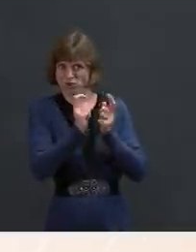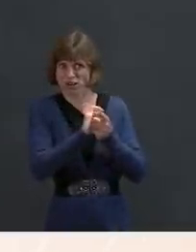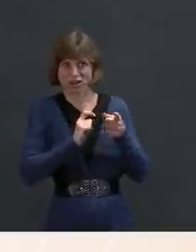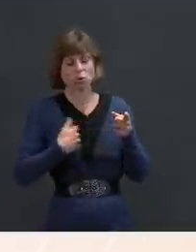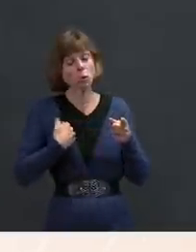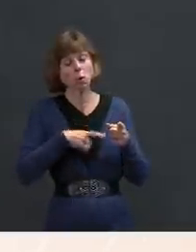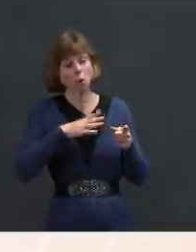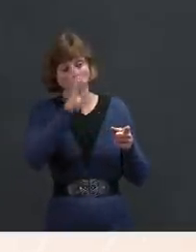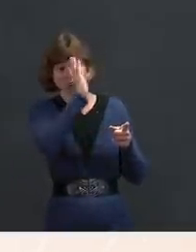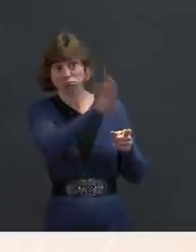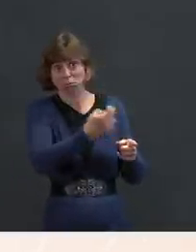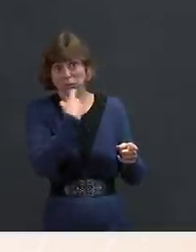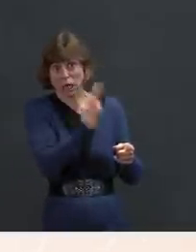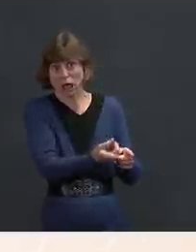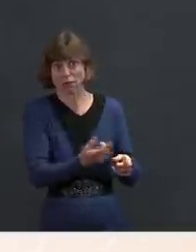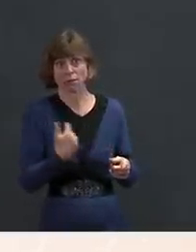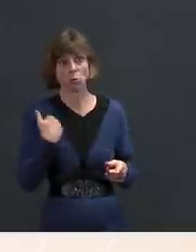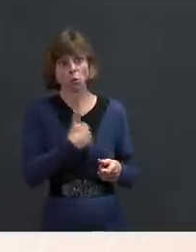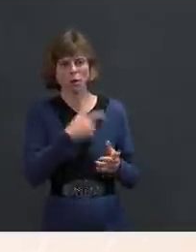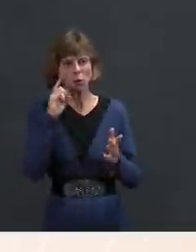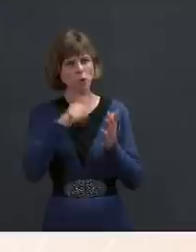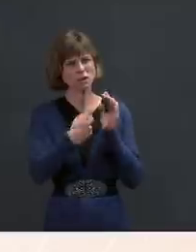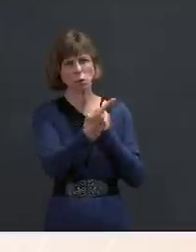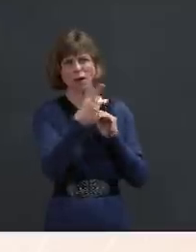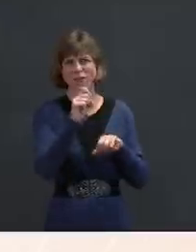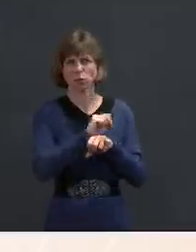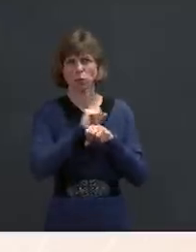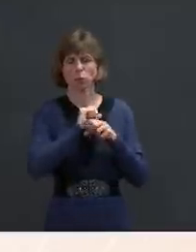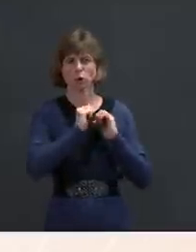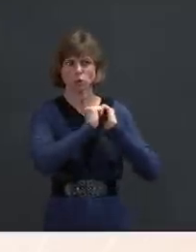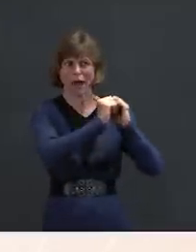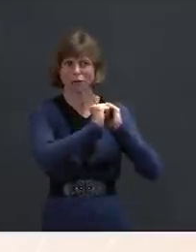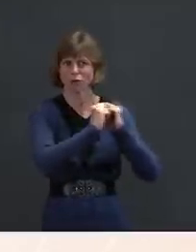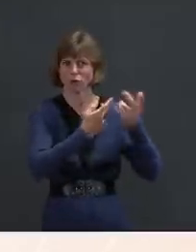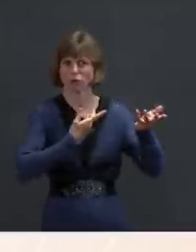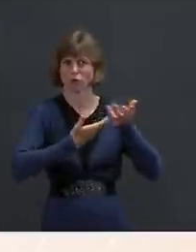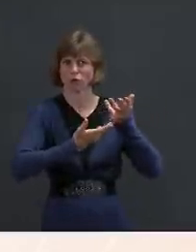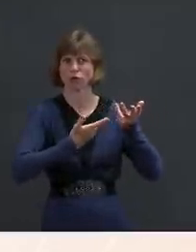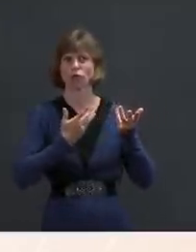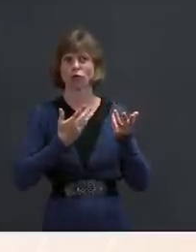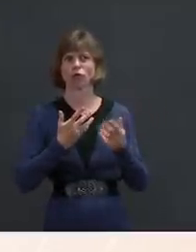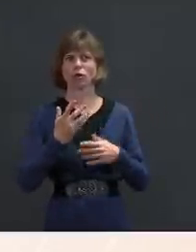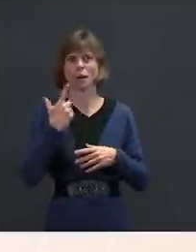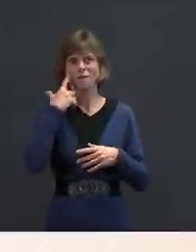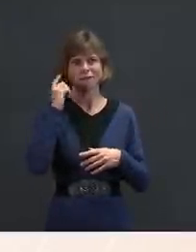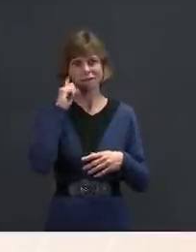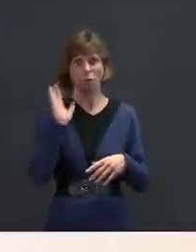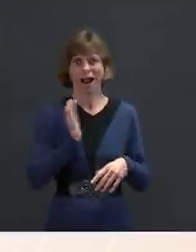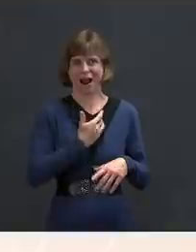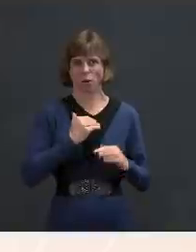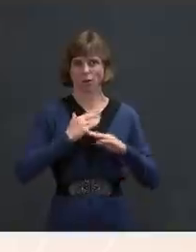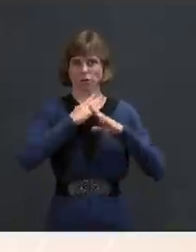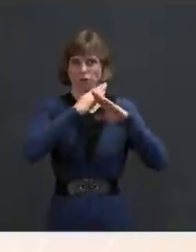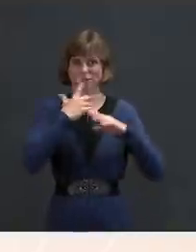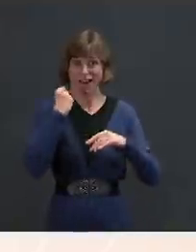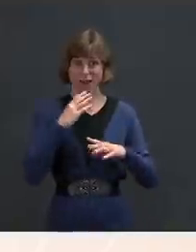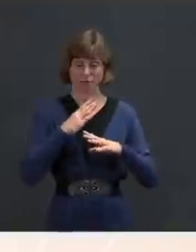we need to continue to work together on because they're in the interest of the United States and our own security. The Press: And you mentioned the, historically, not sanctioning leaders of foreign governments